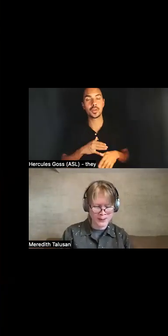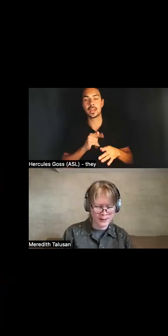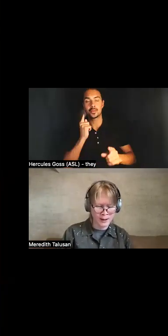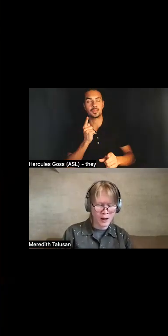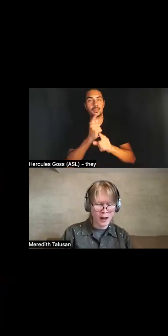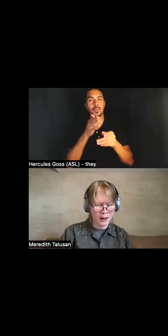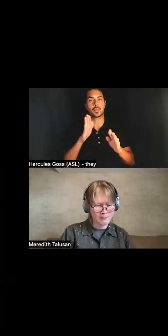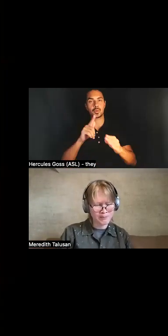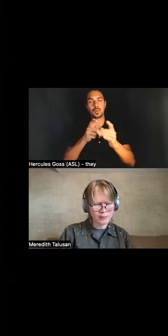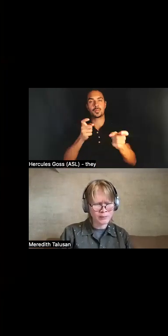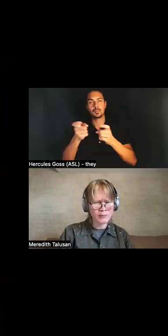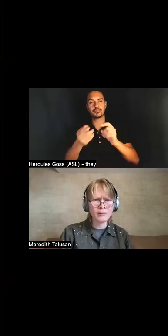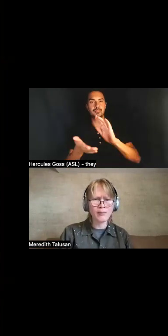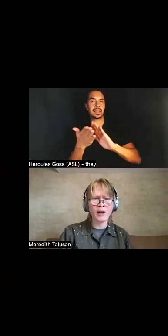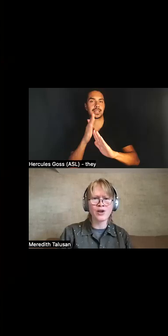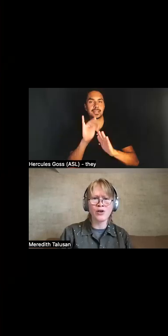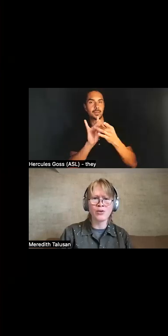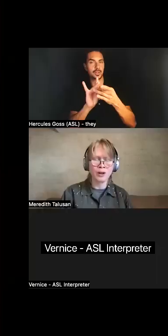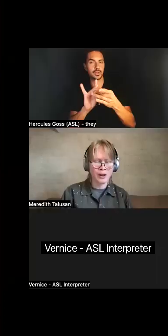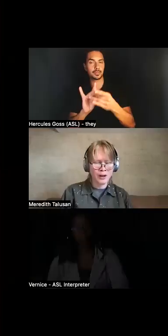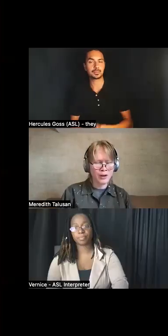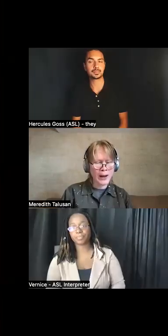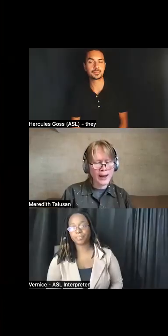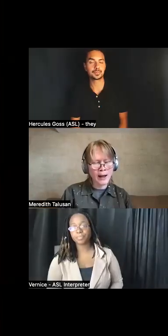And there are healthy and productive and joyful ways of